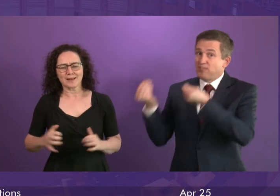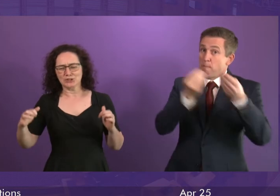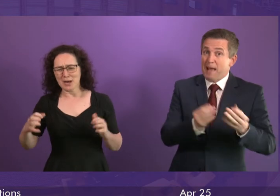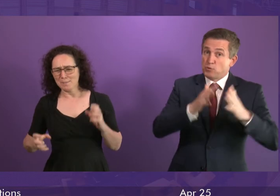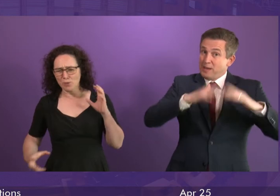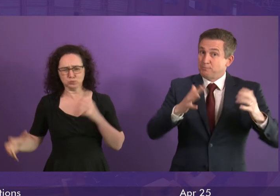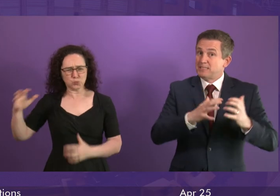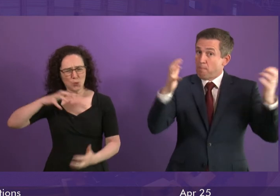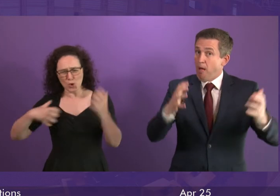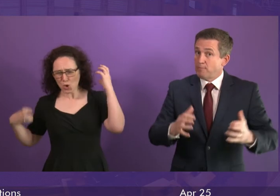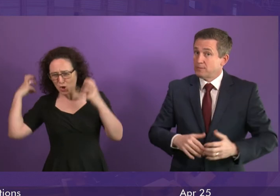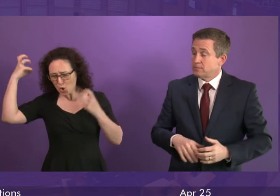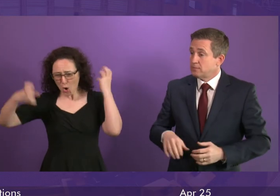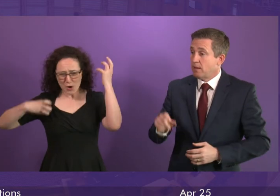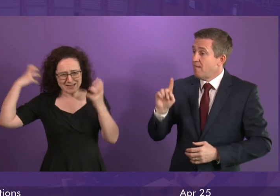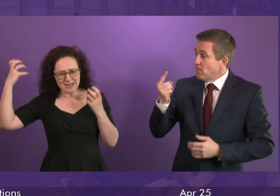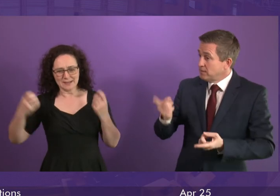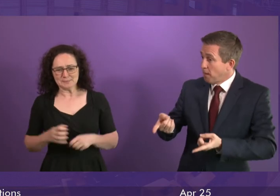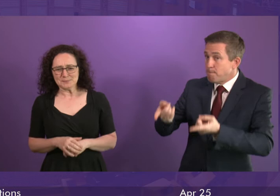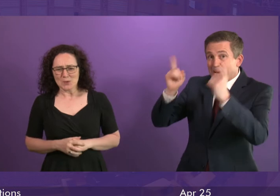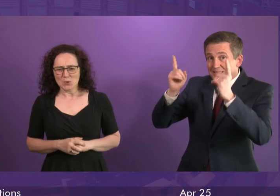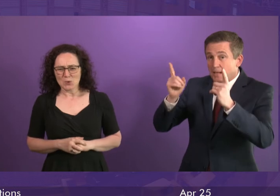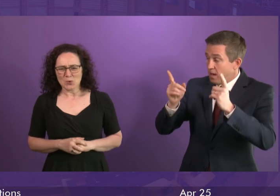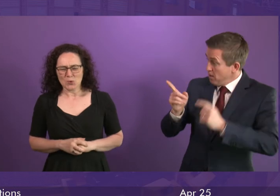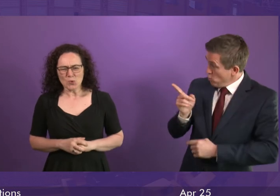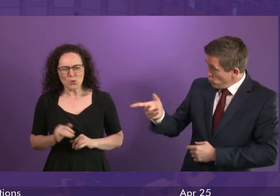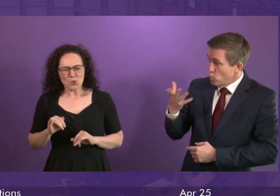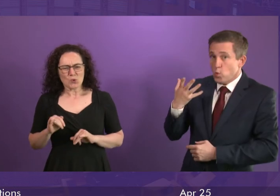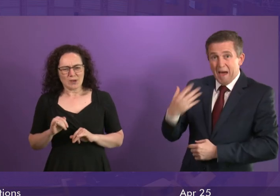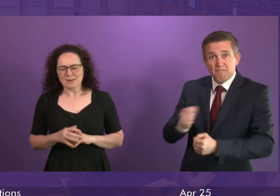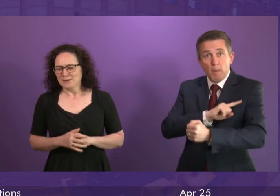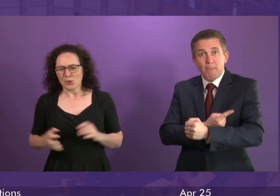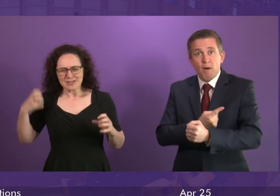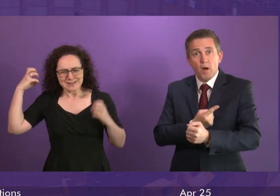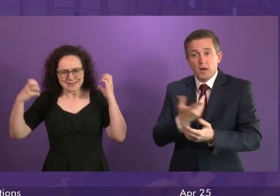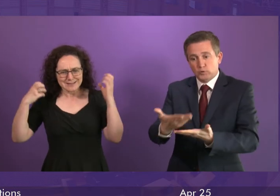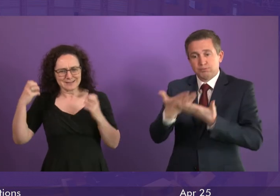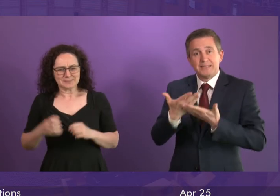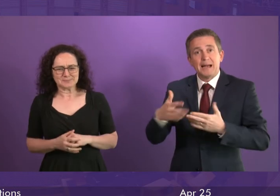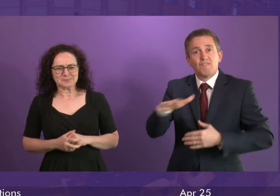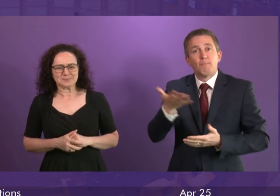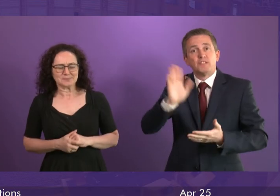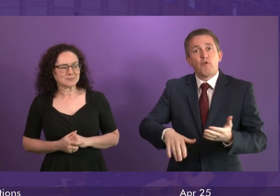The First Minister has the powers to protect families from the two-child cap and she has